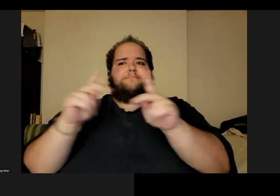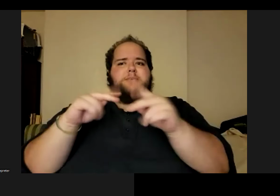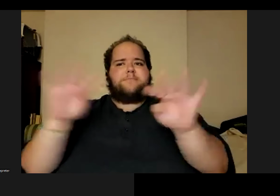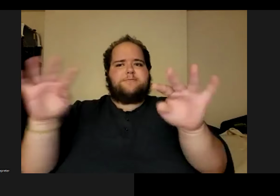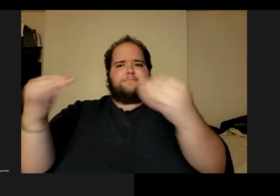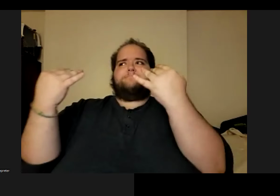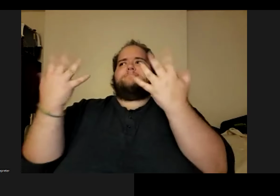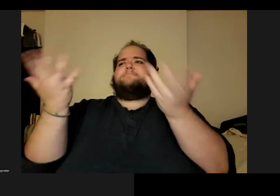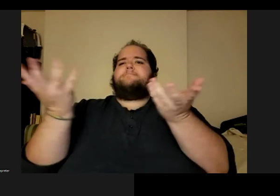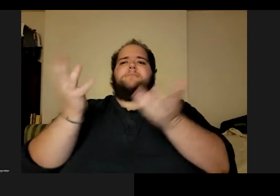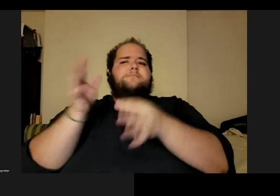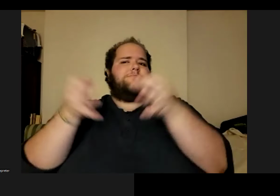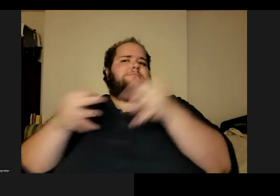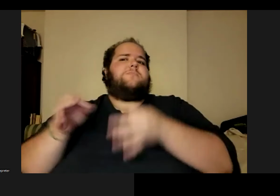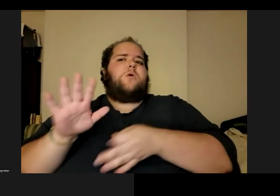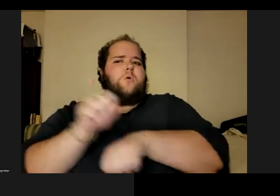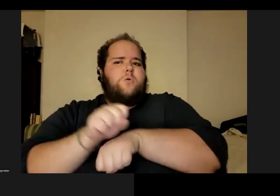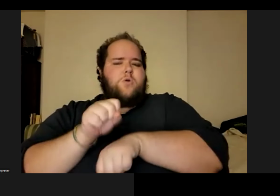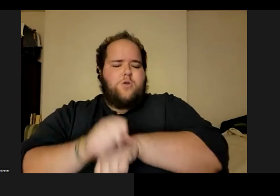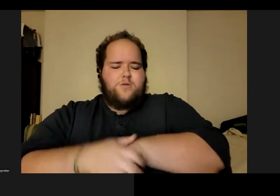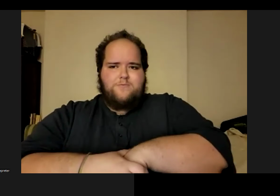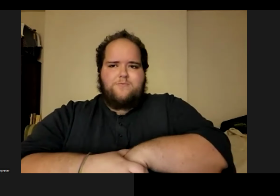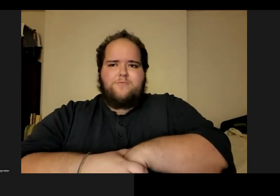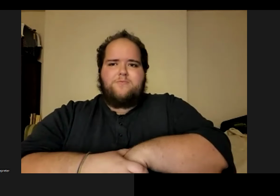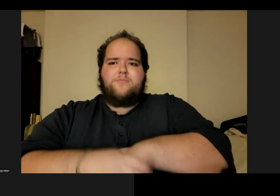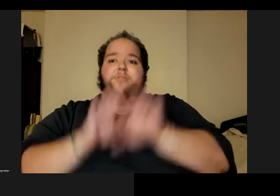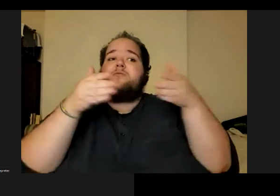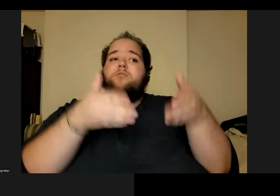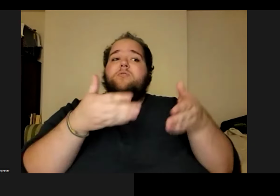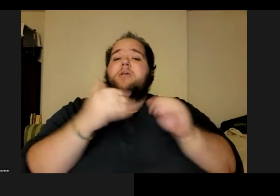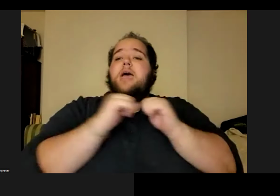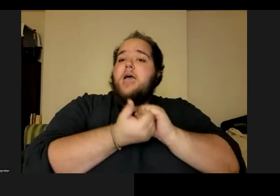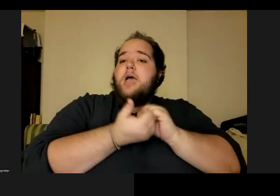It focuses on kind of How, what, and why of what you're doing.